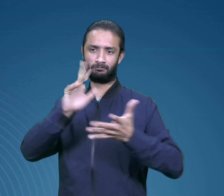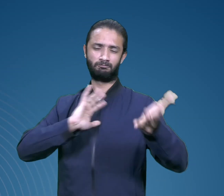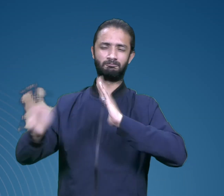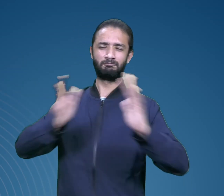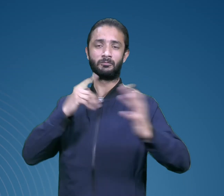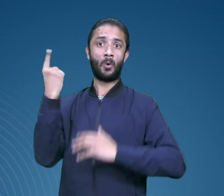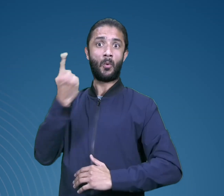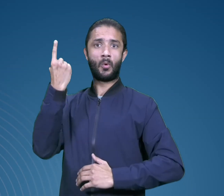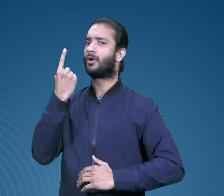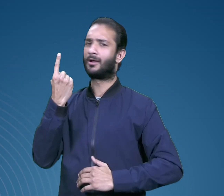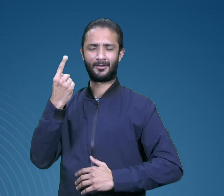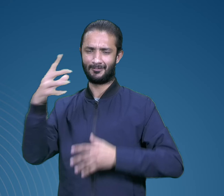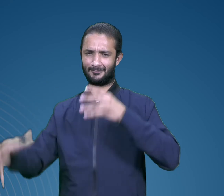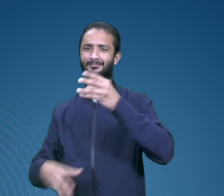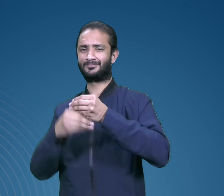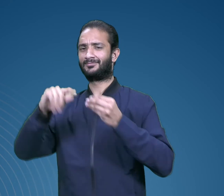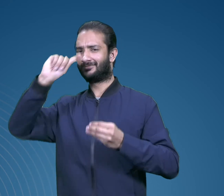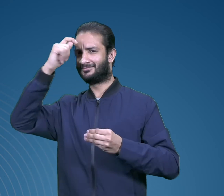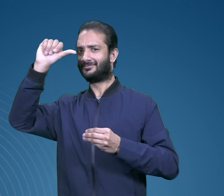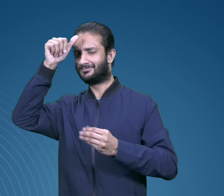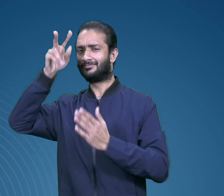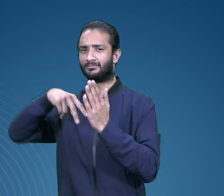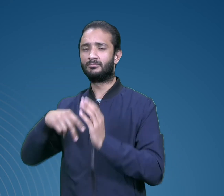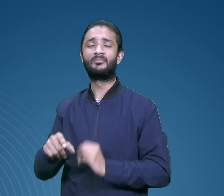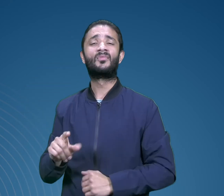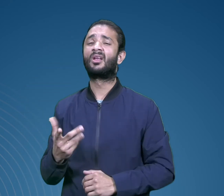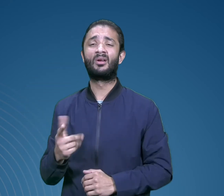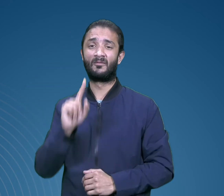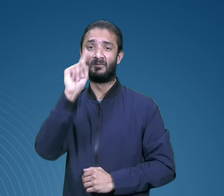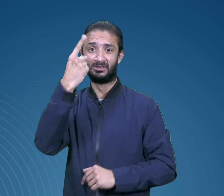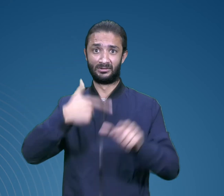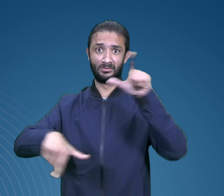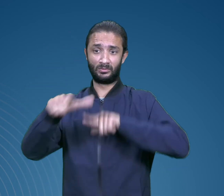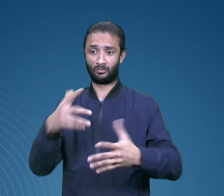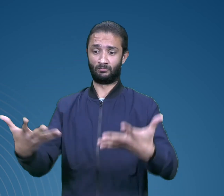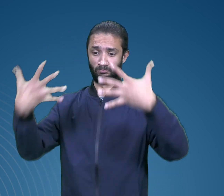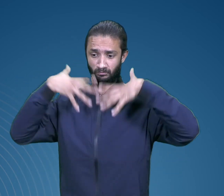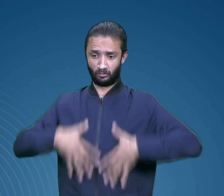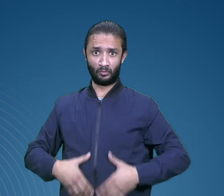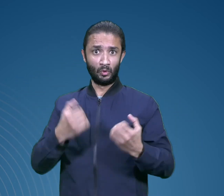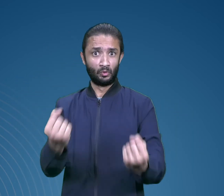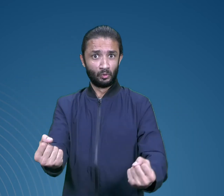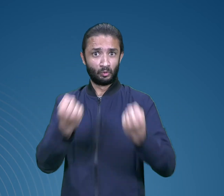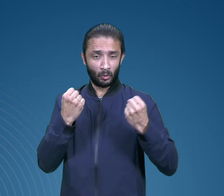We have to focus on other languages for knowledge and literacy however the proper acquisition